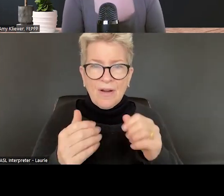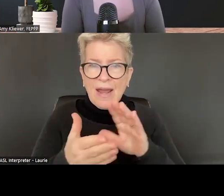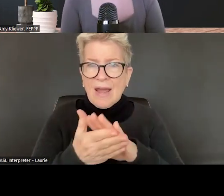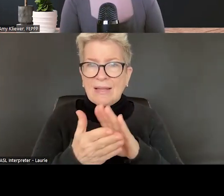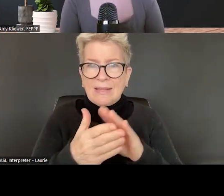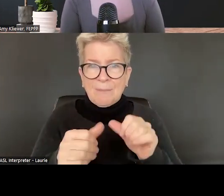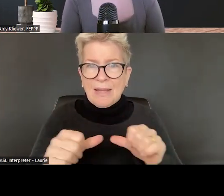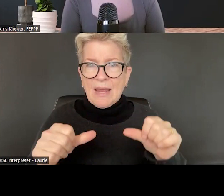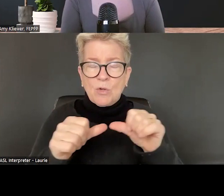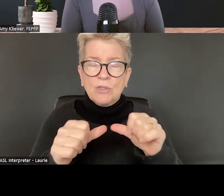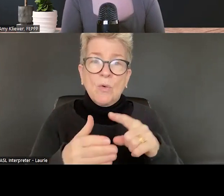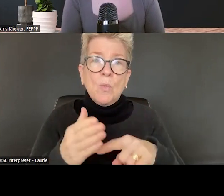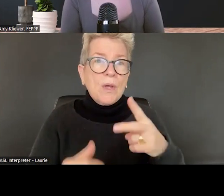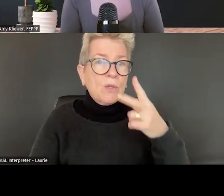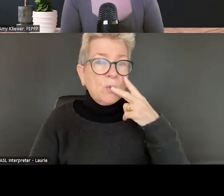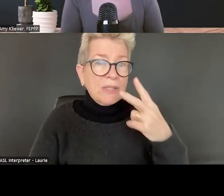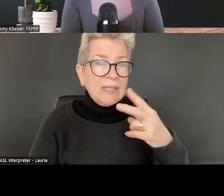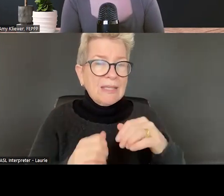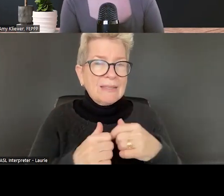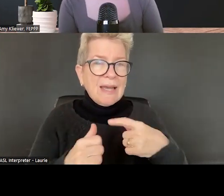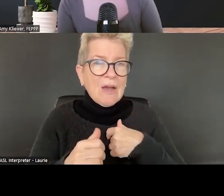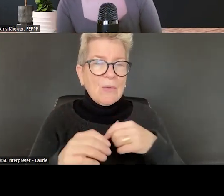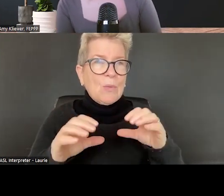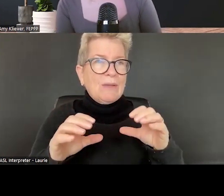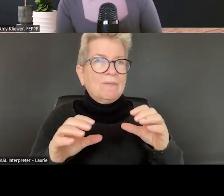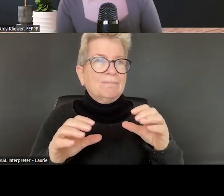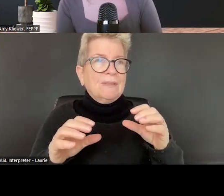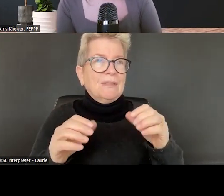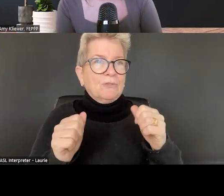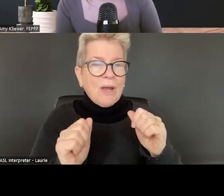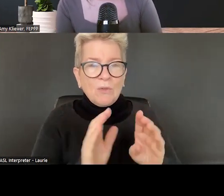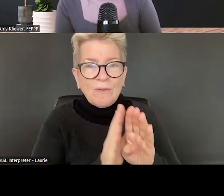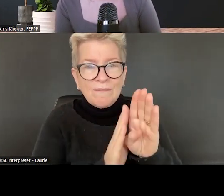see here is just how we have really tried to develop these meaningful partnerships